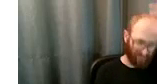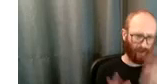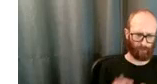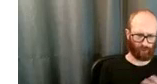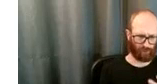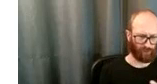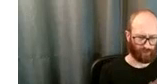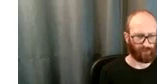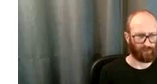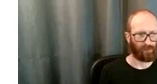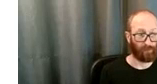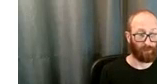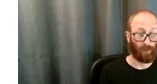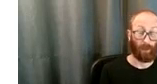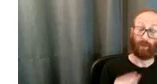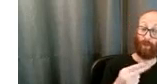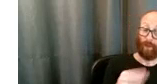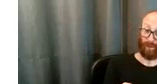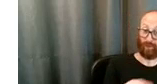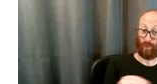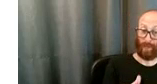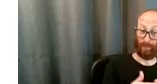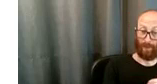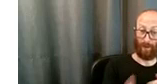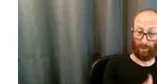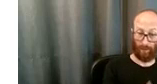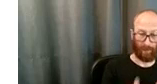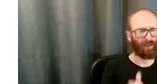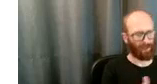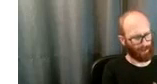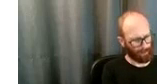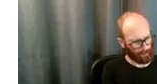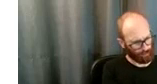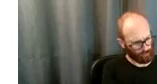beyond plan can really help students and families and their people providing them with